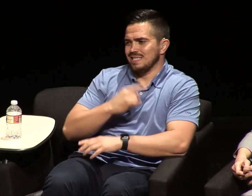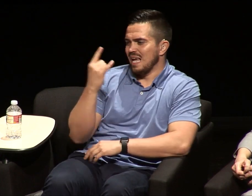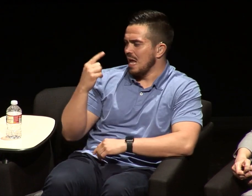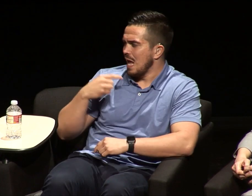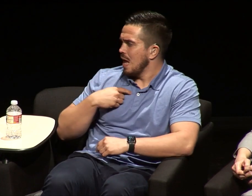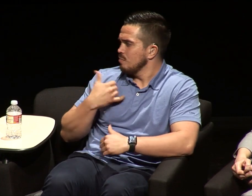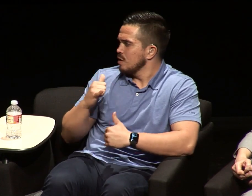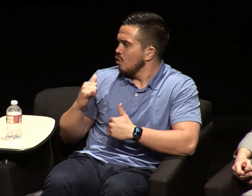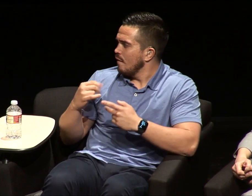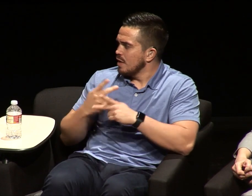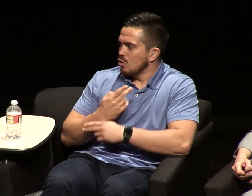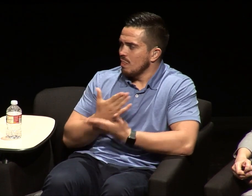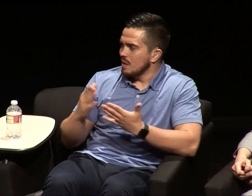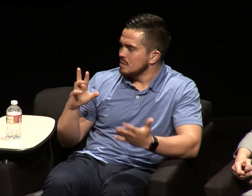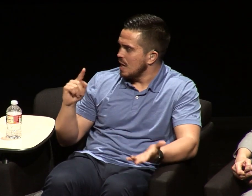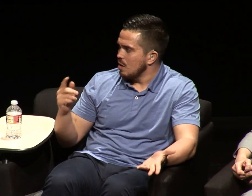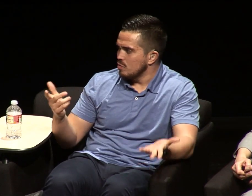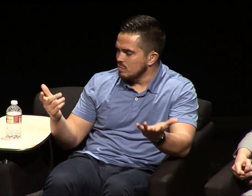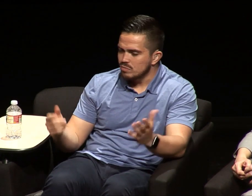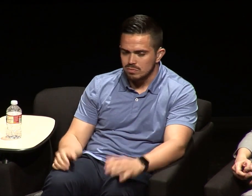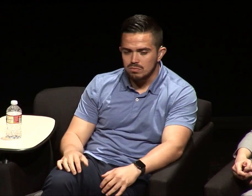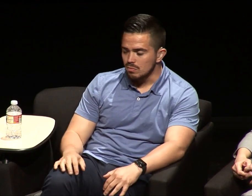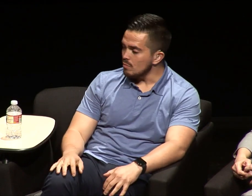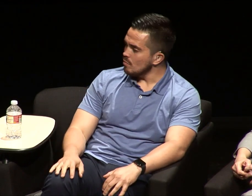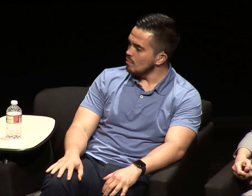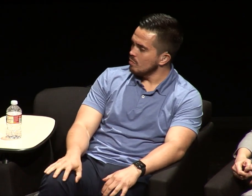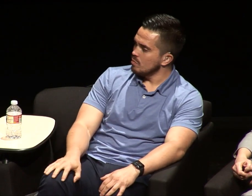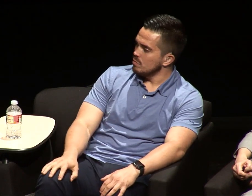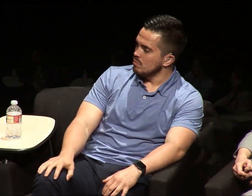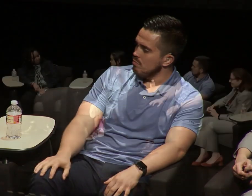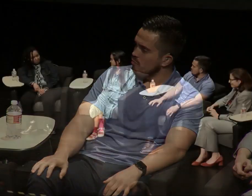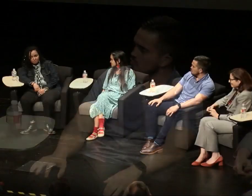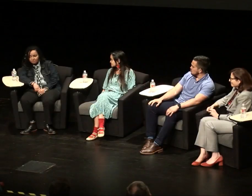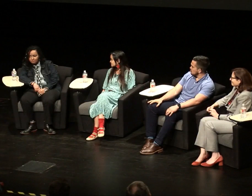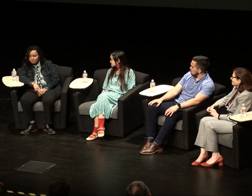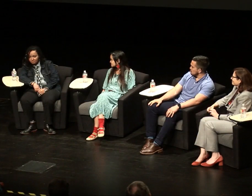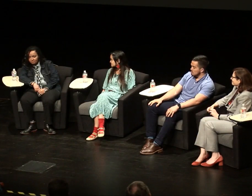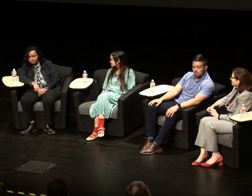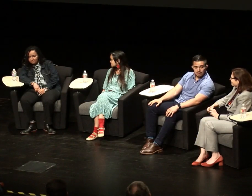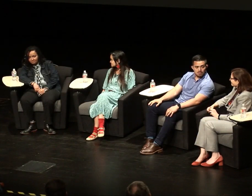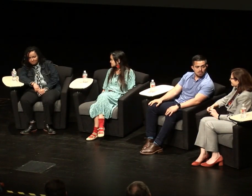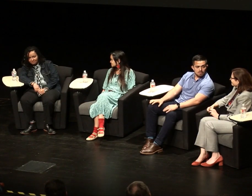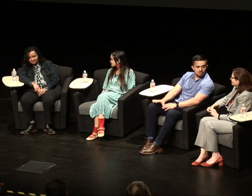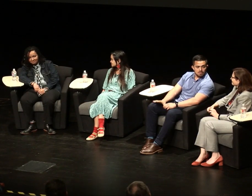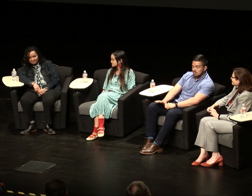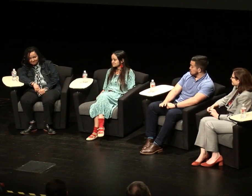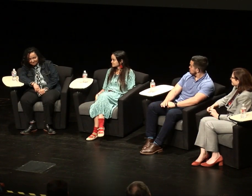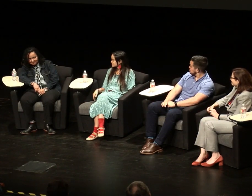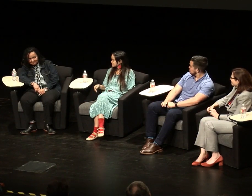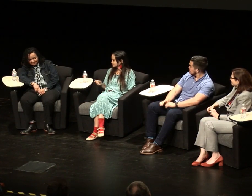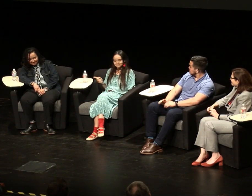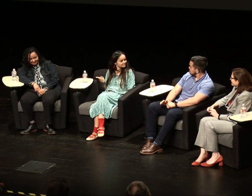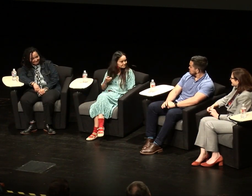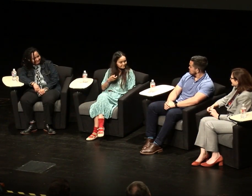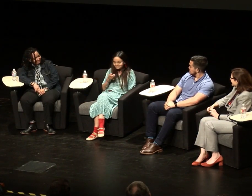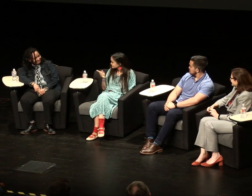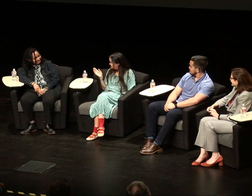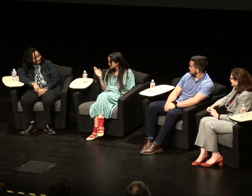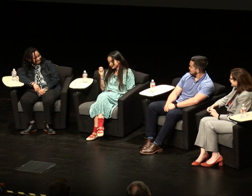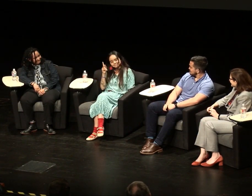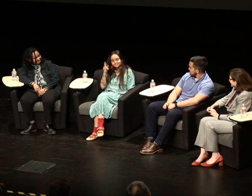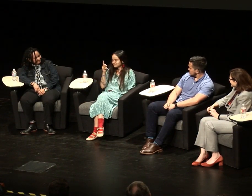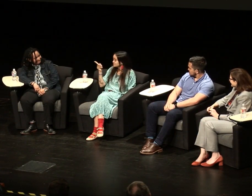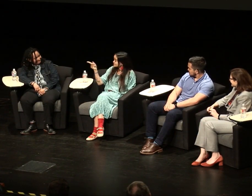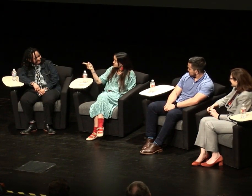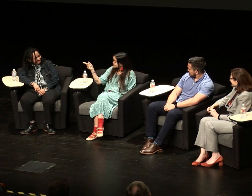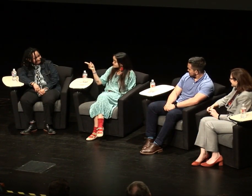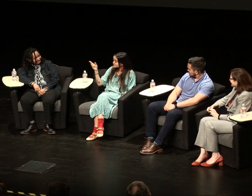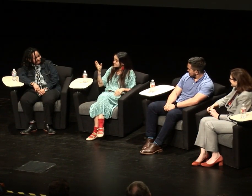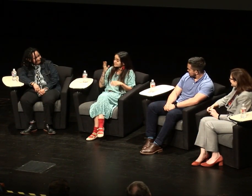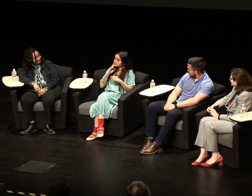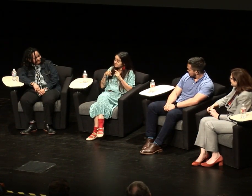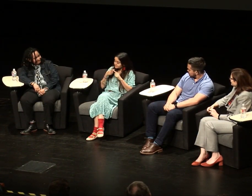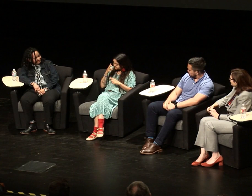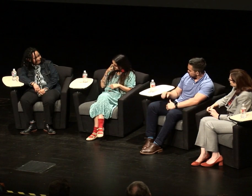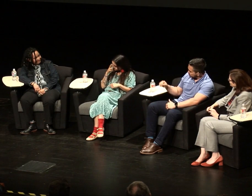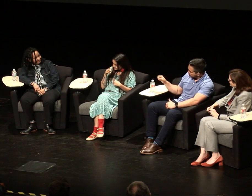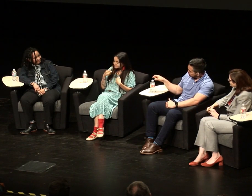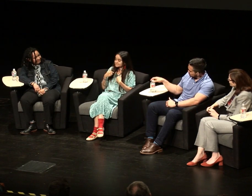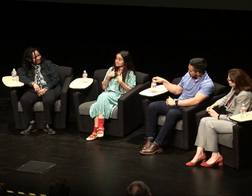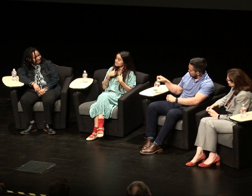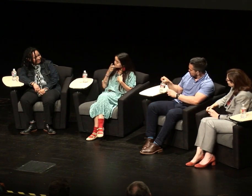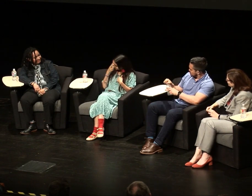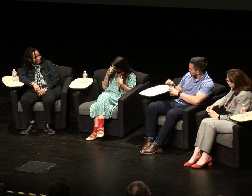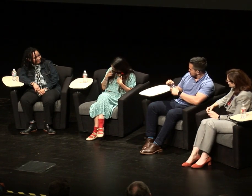has come from in that lives even till today. I'm still figuring things out.